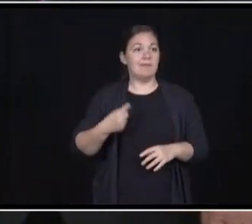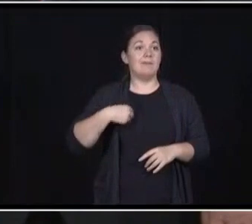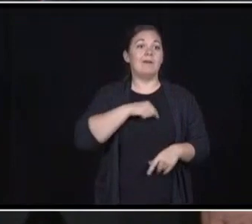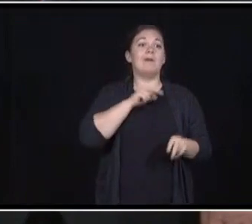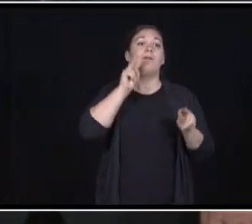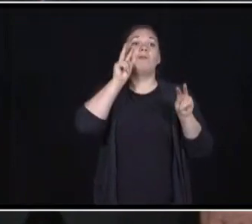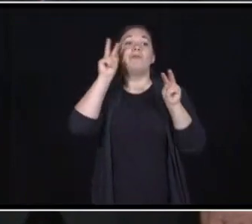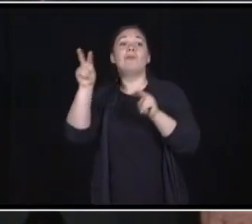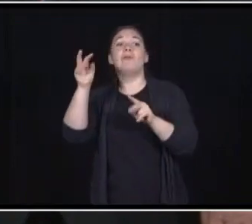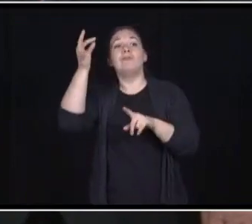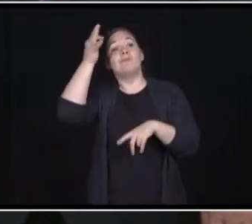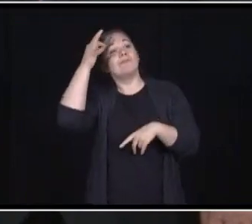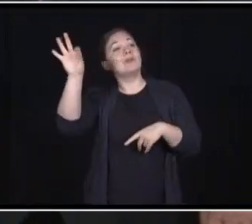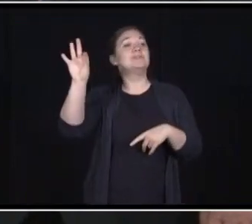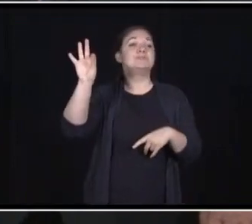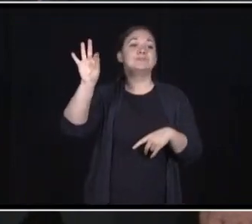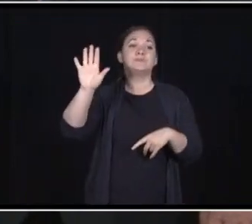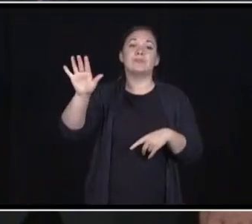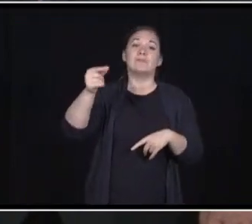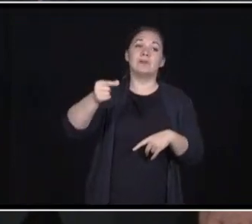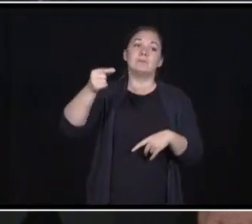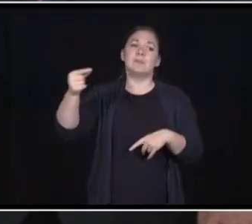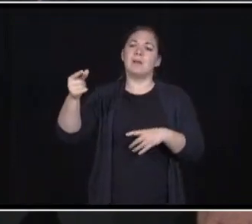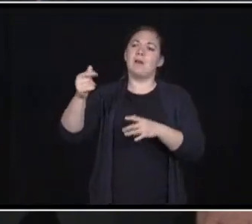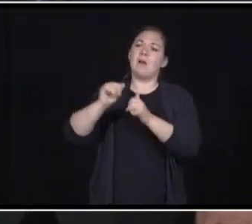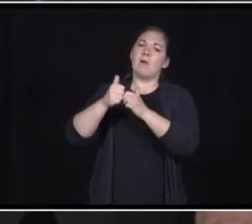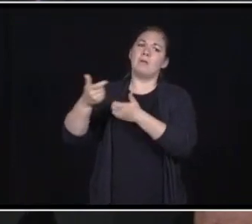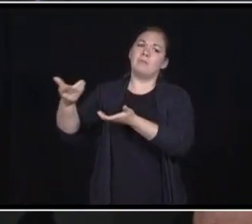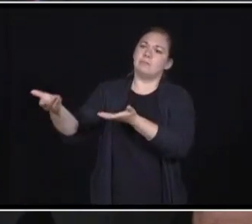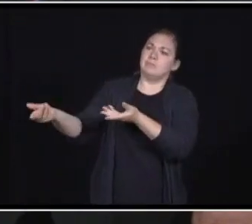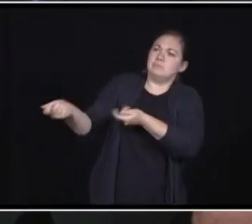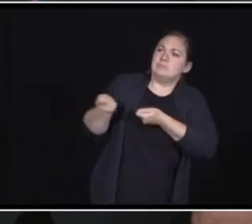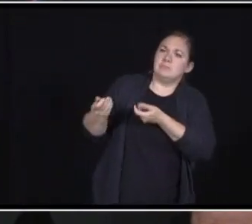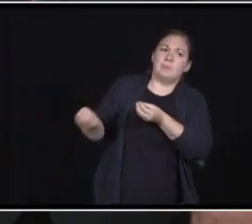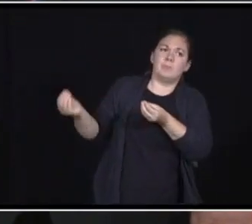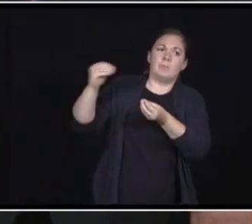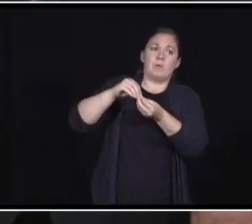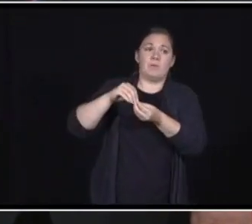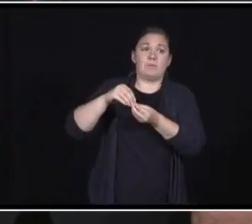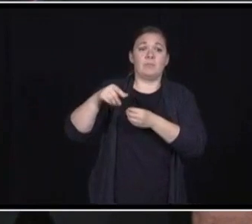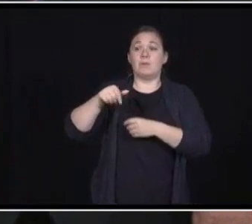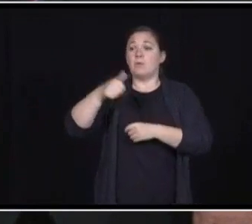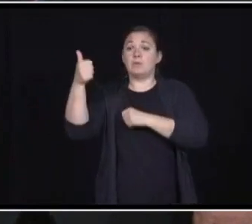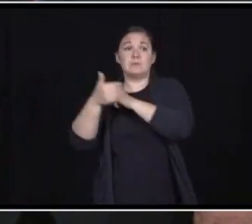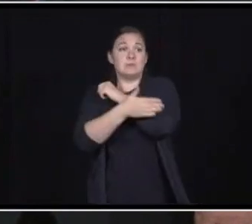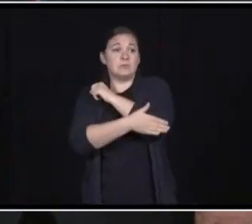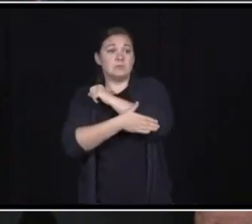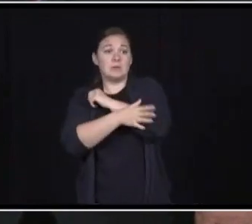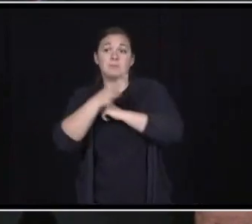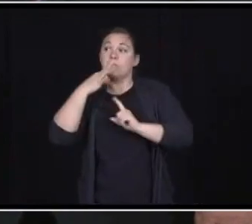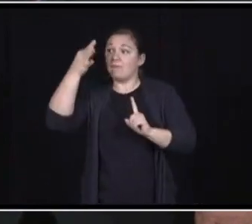parents, students, about the national shortage of French leg which teachers. I met with the constant general of France and